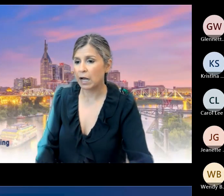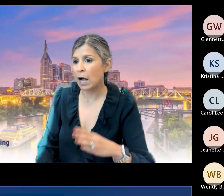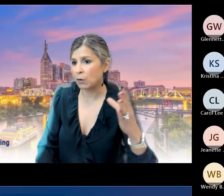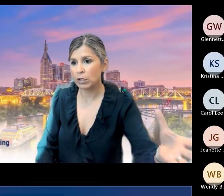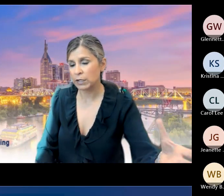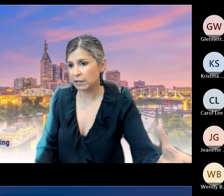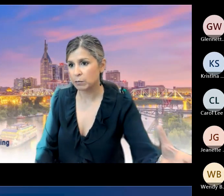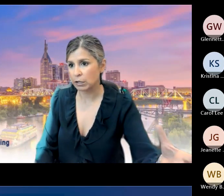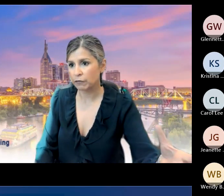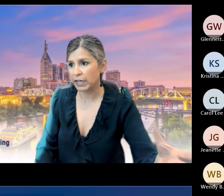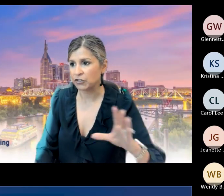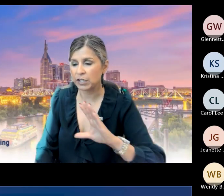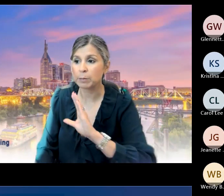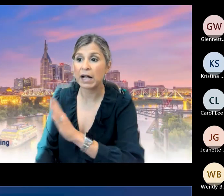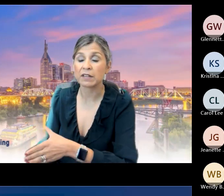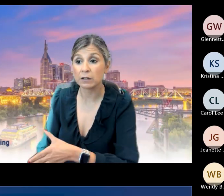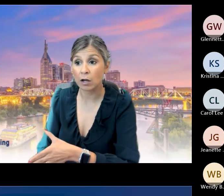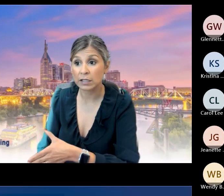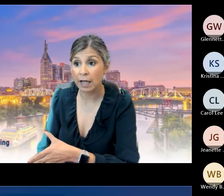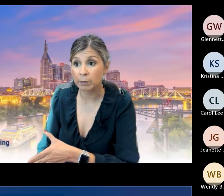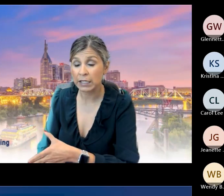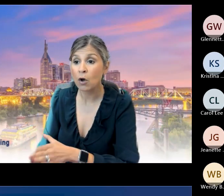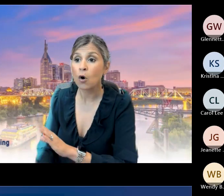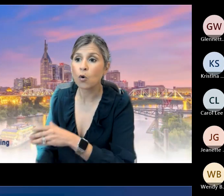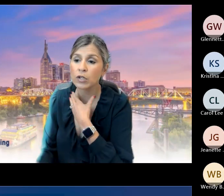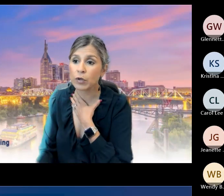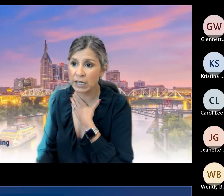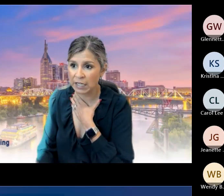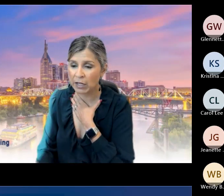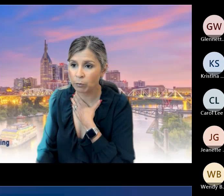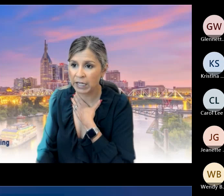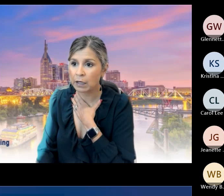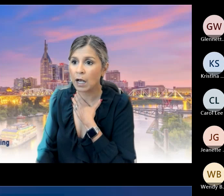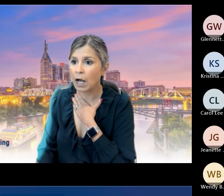But I will get some clarification and pass that along to Emily or you can